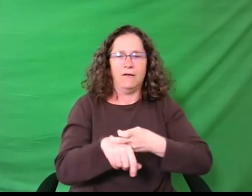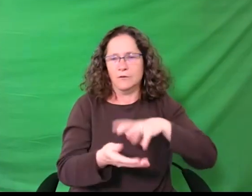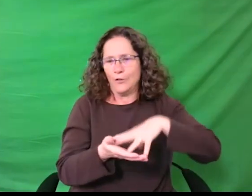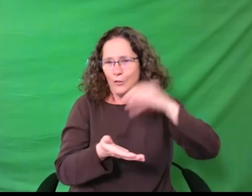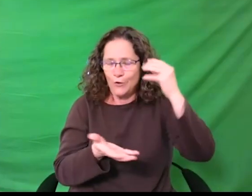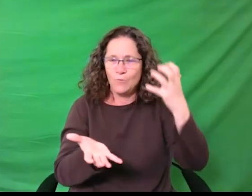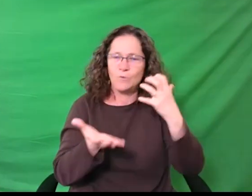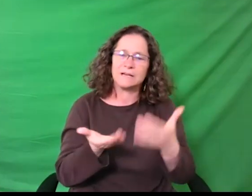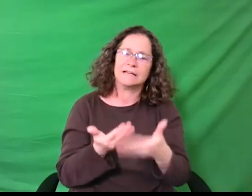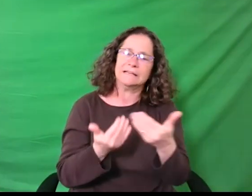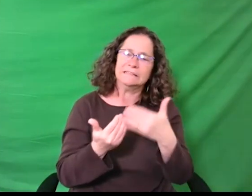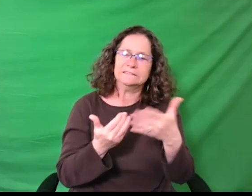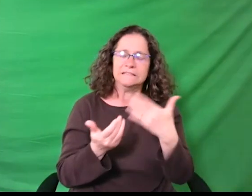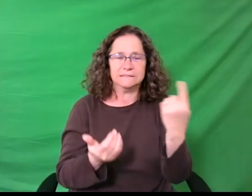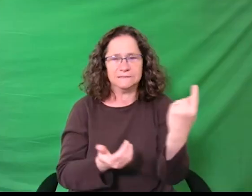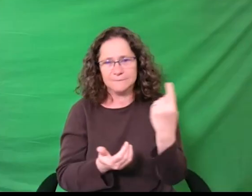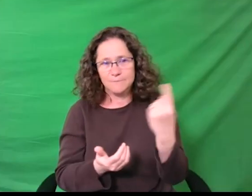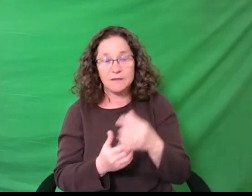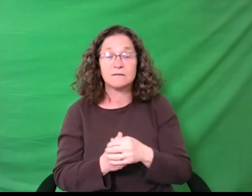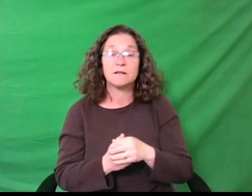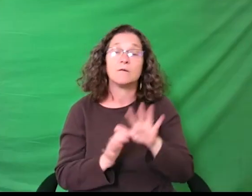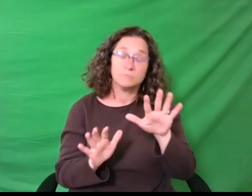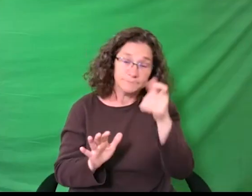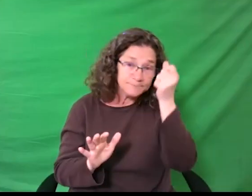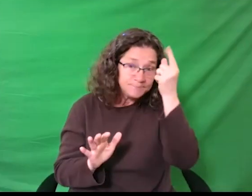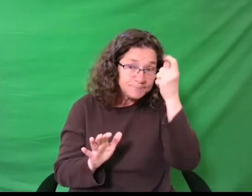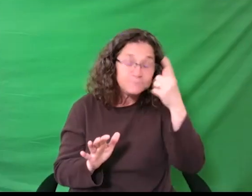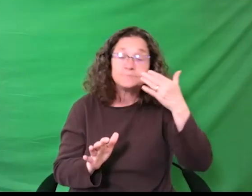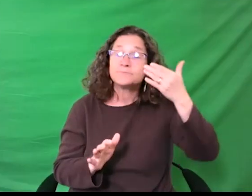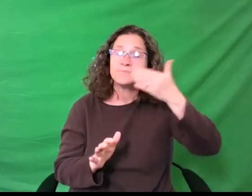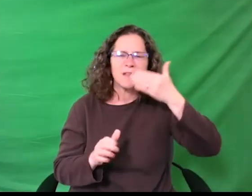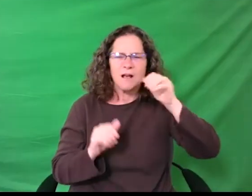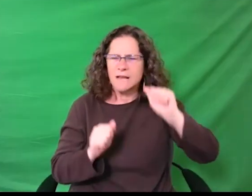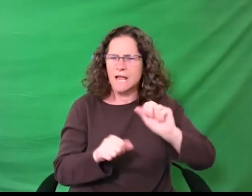So the system can be used immediately to clarify individual sounds.